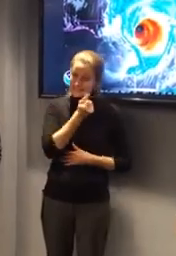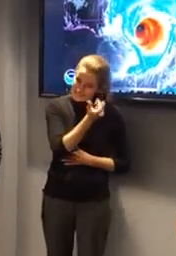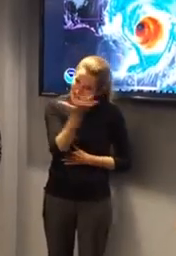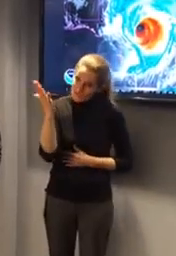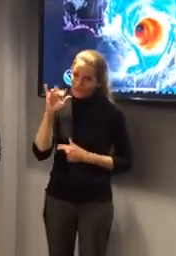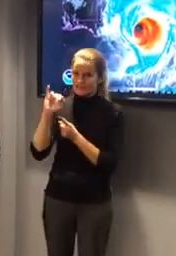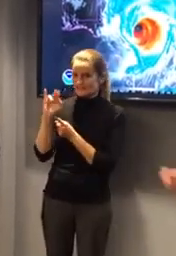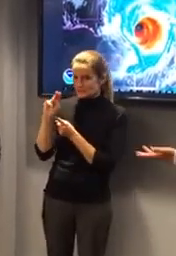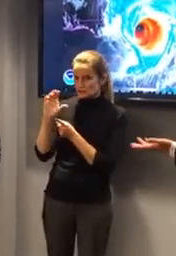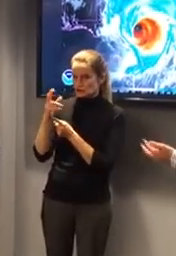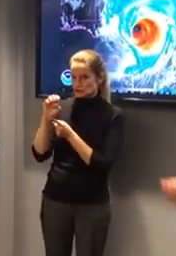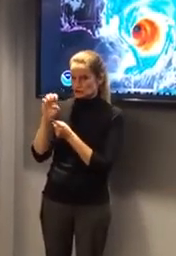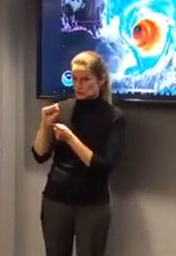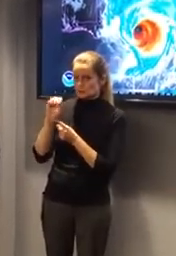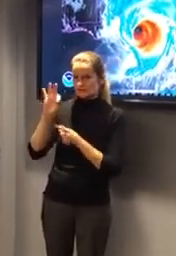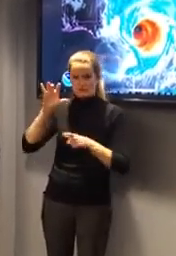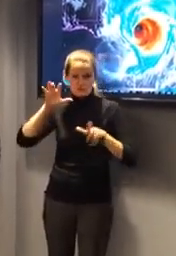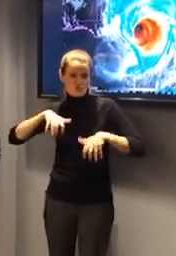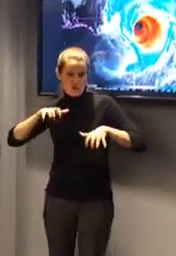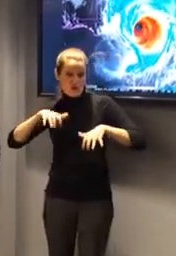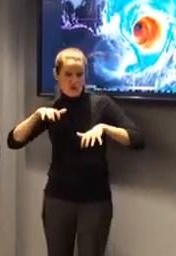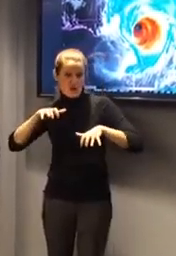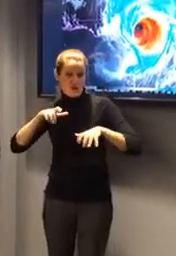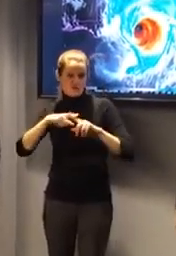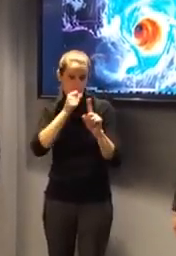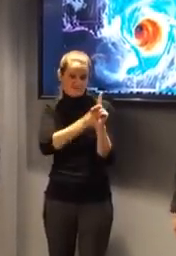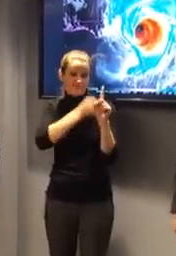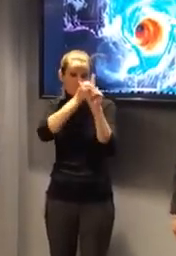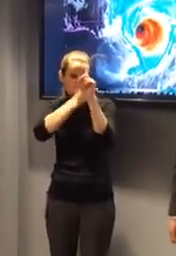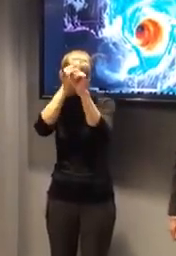In fact, the weather prediction center's indicating that we could see six to twelve inches of rain.